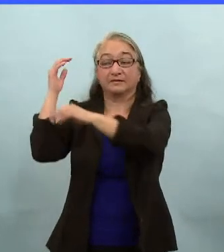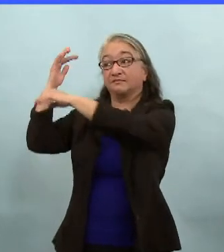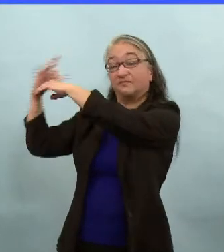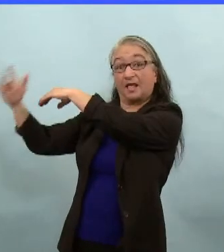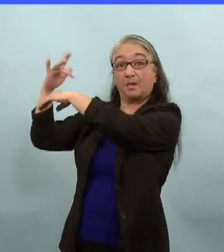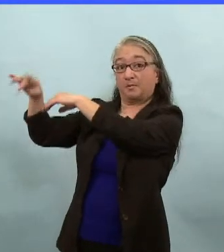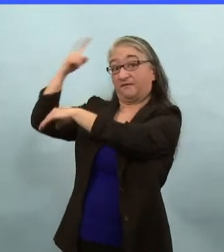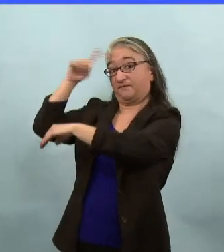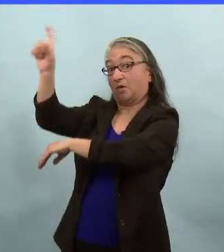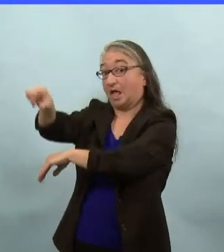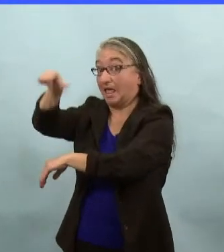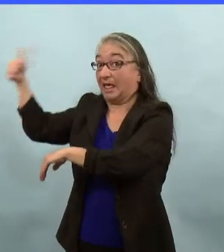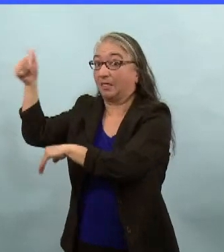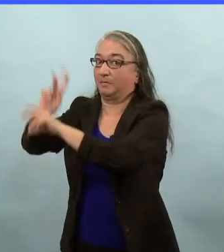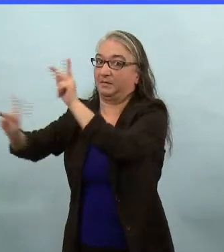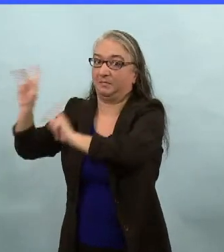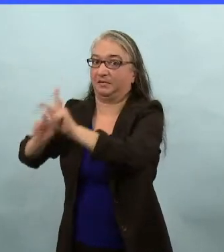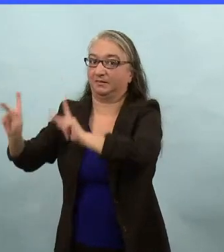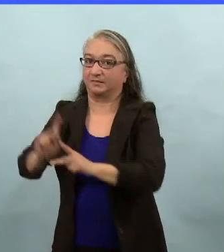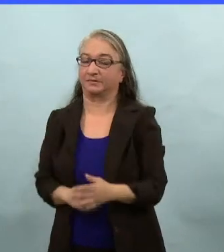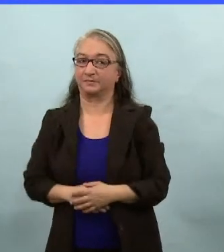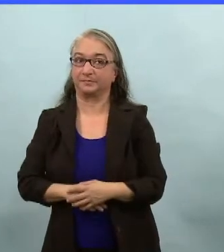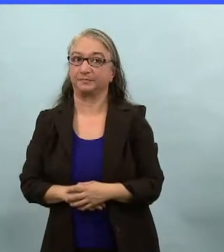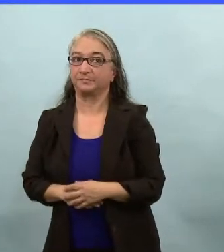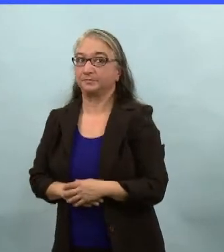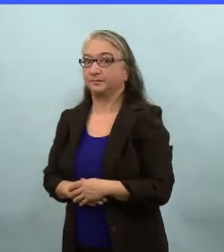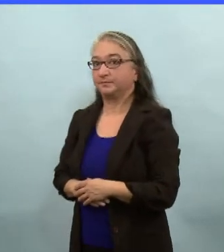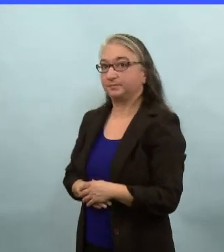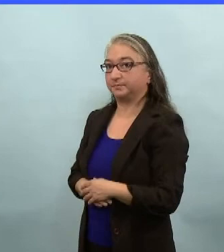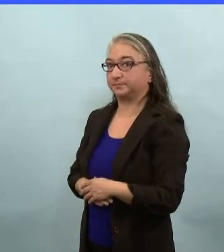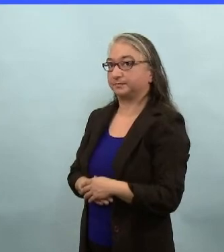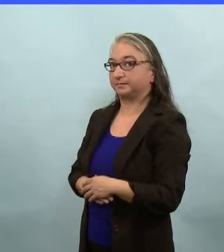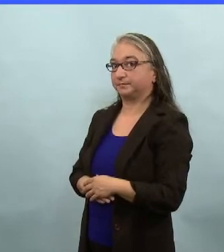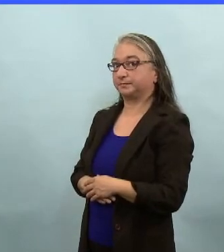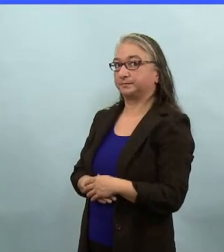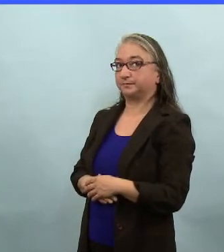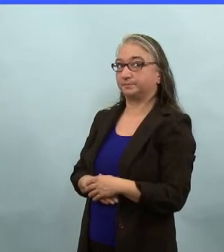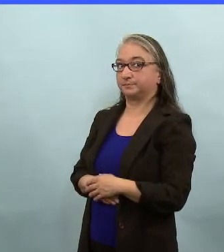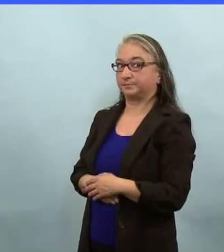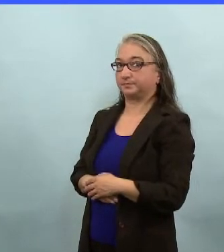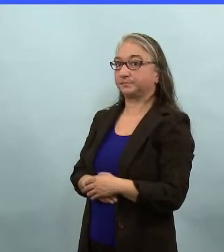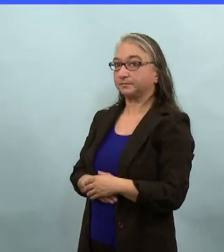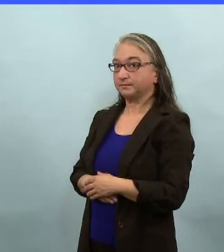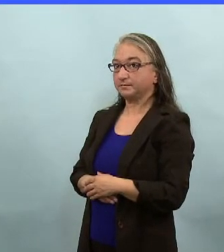men they've been part of your conversations so certainly i know that that was mentioned